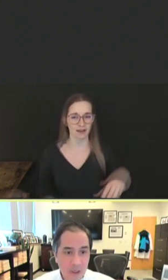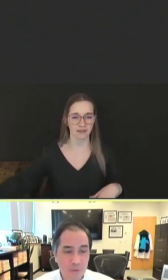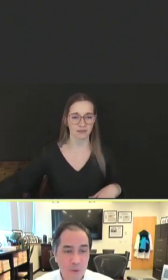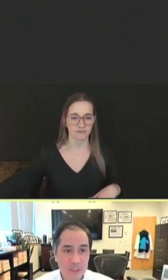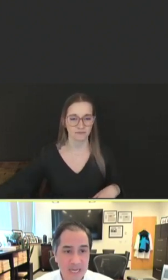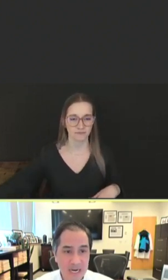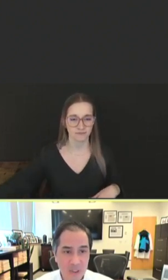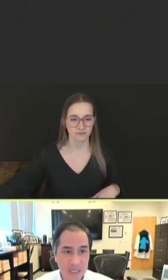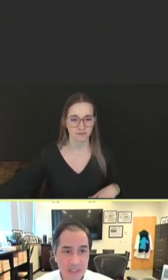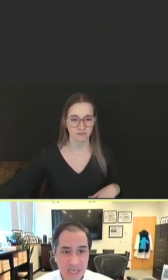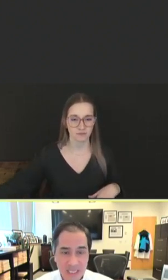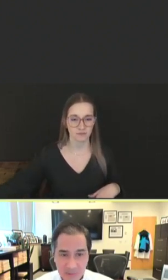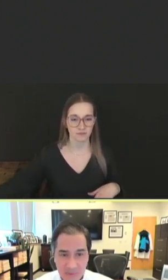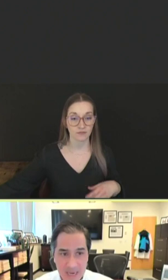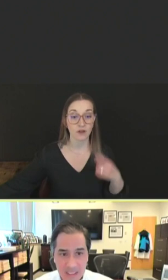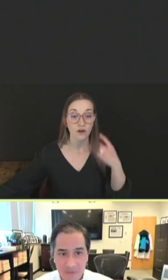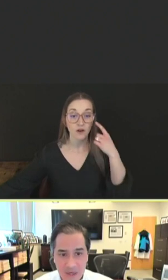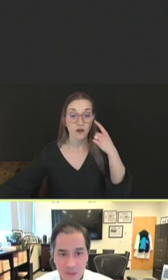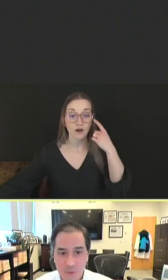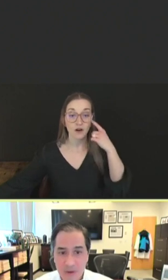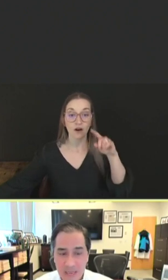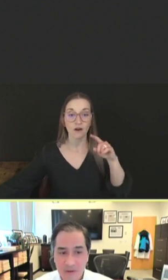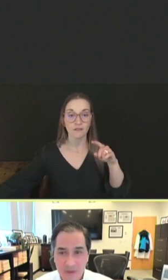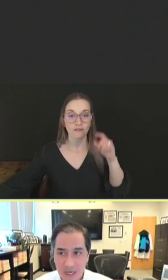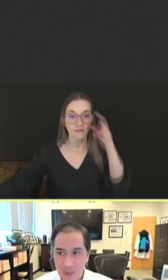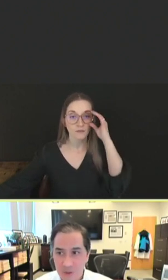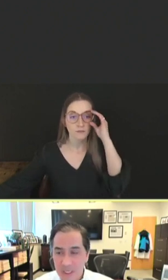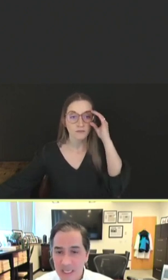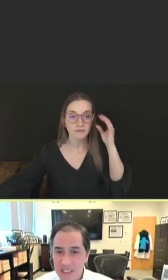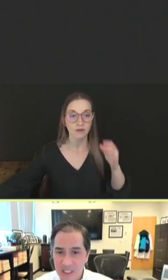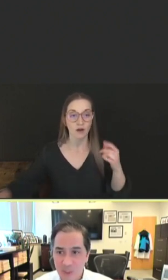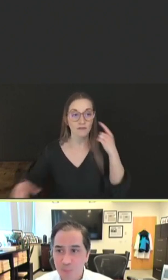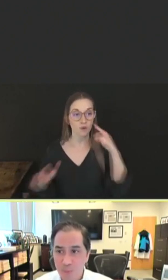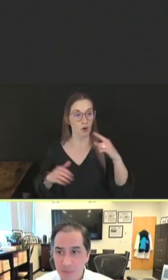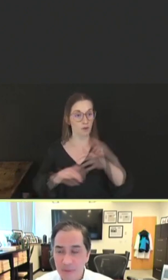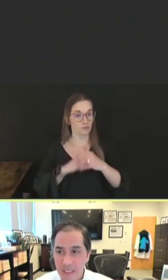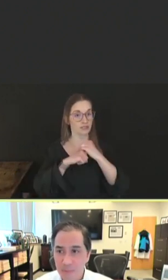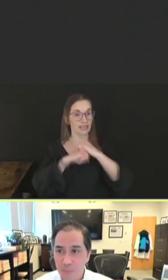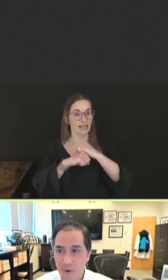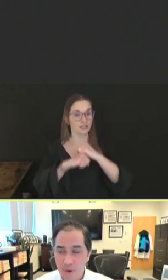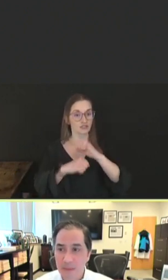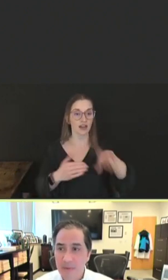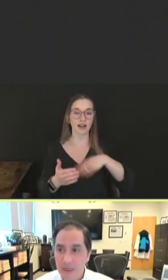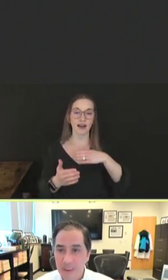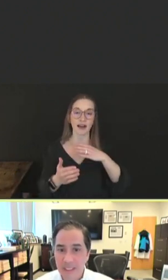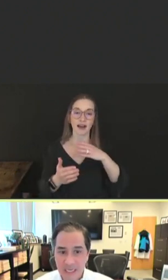For protection against asymptomatic infection or mild infection, it's still probably a primarily an